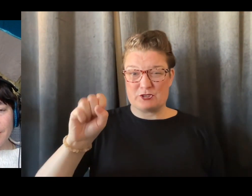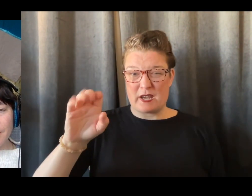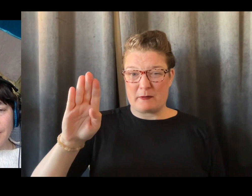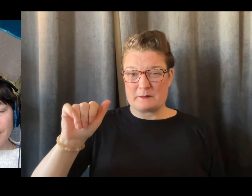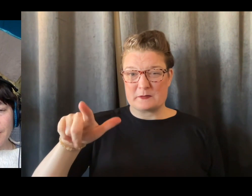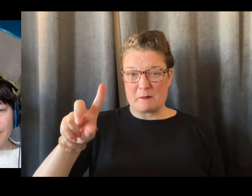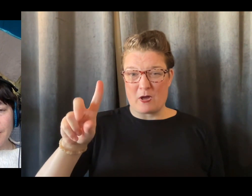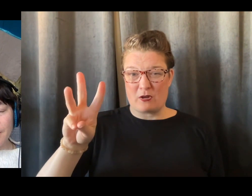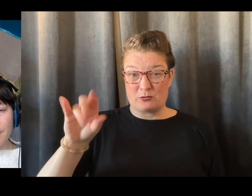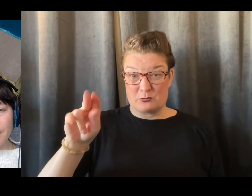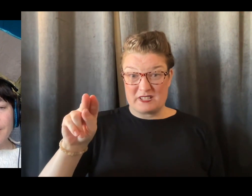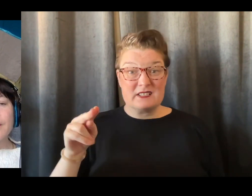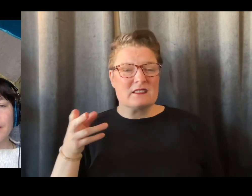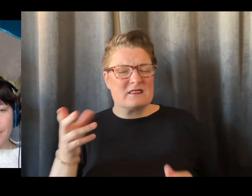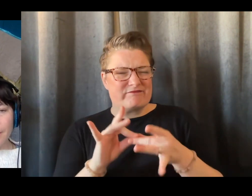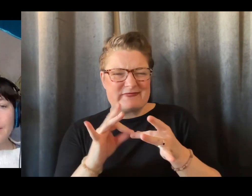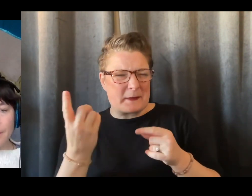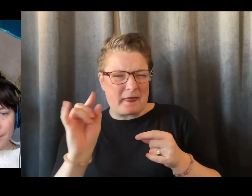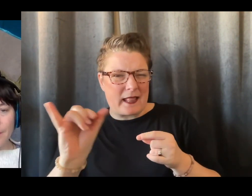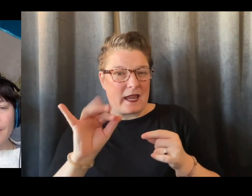or name it, so we have to face it. Yeah. Nomy: Mm-hmm.